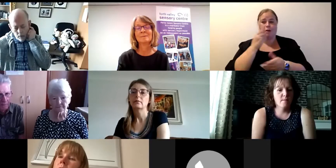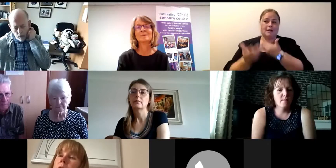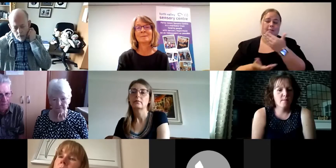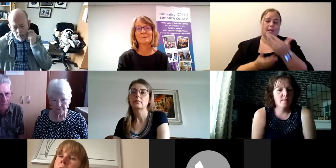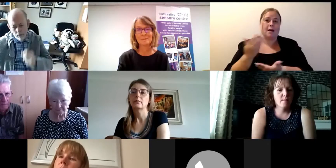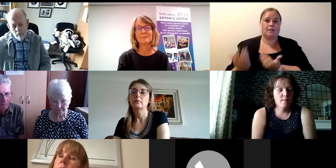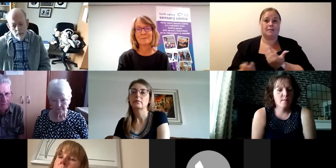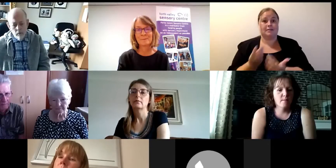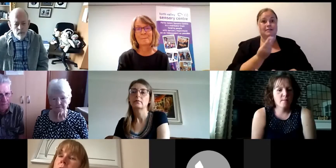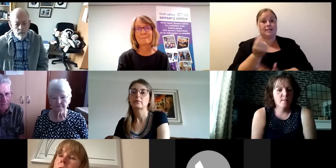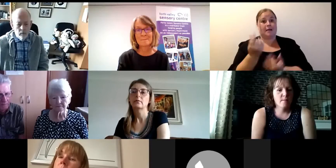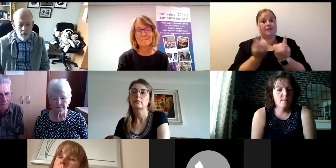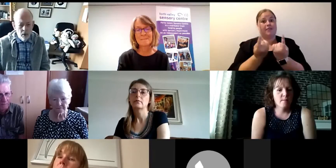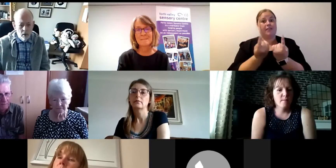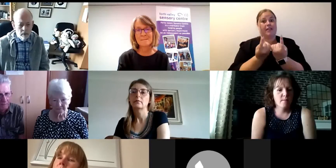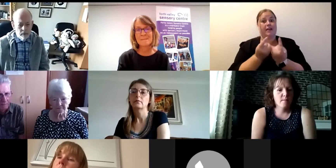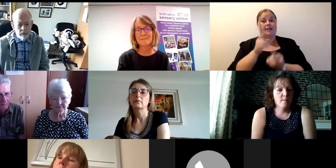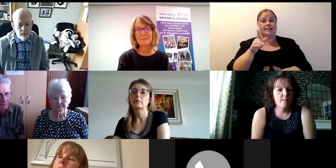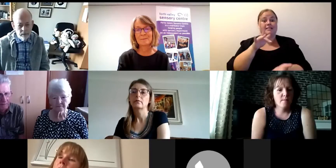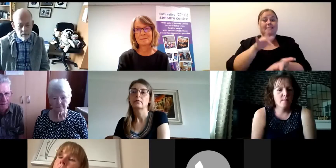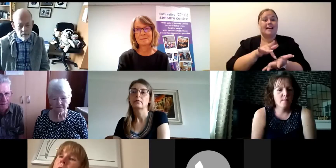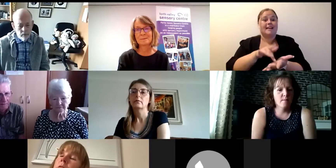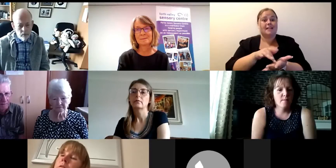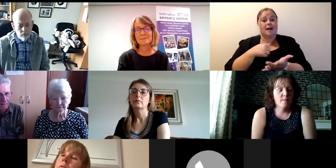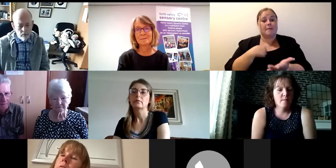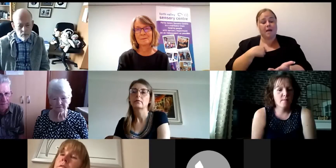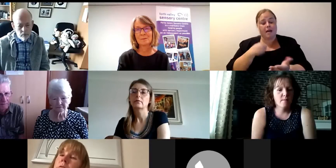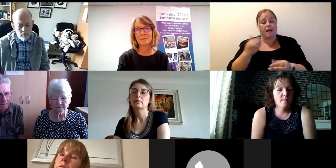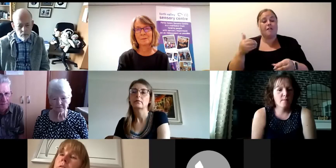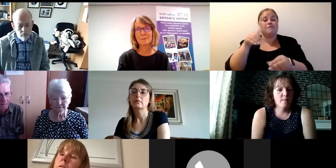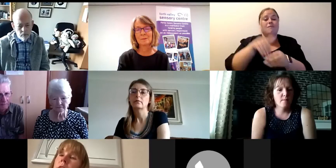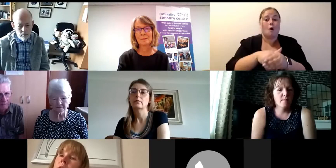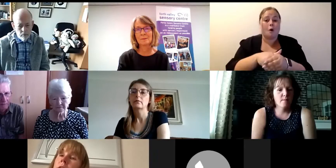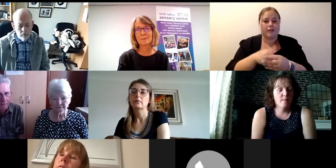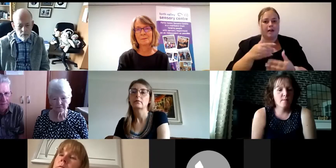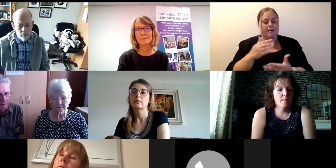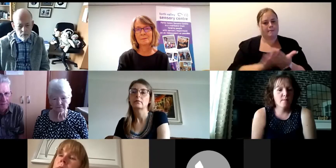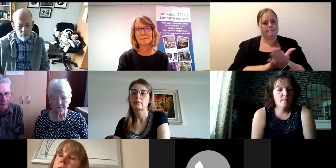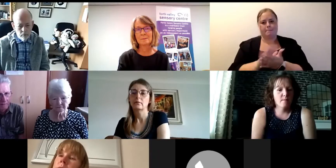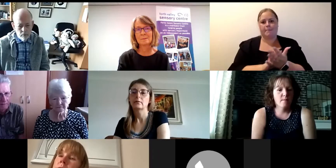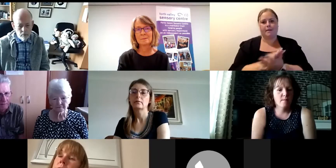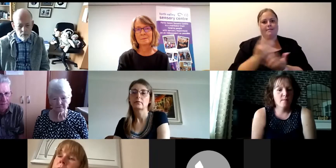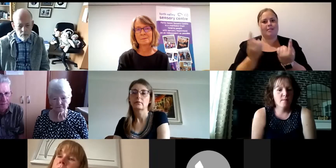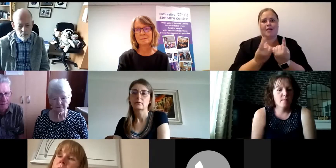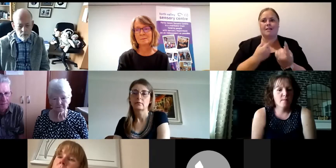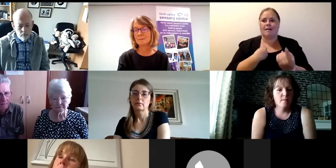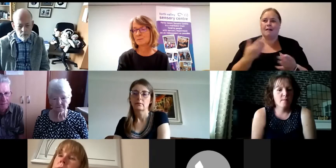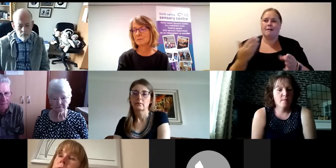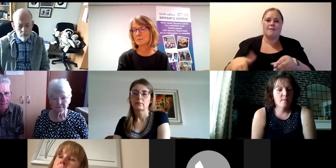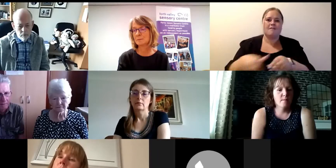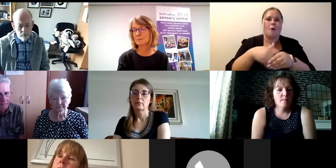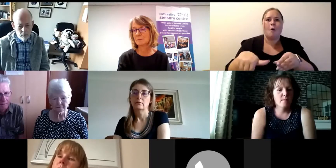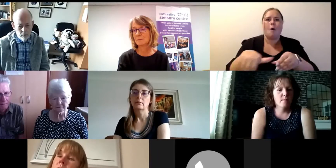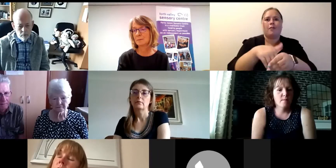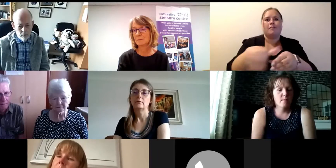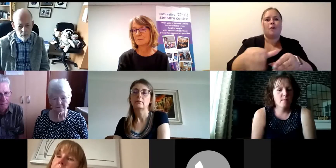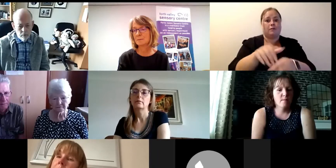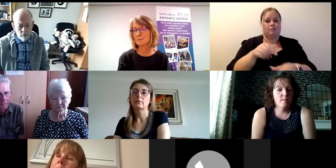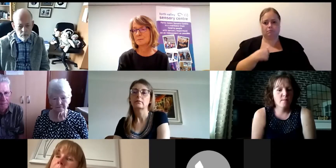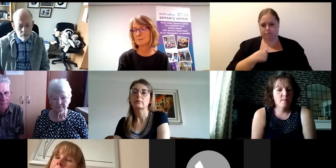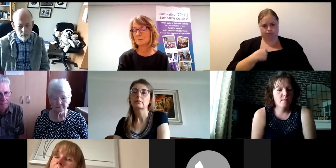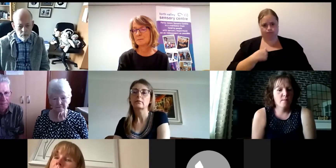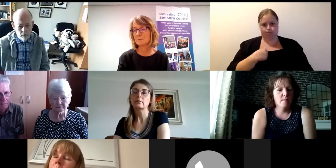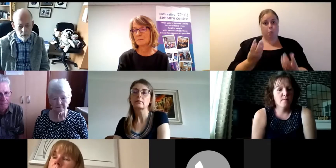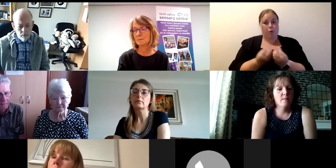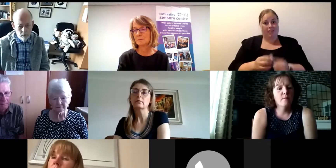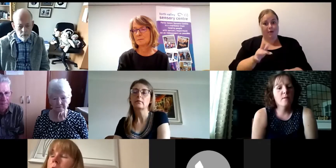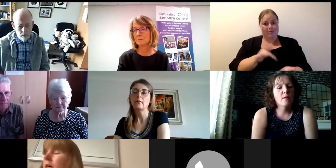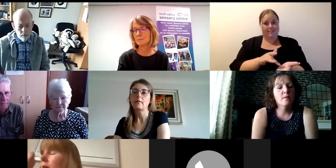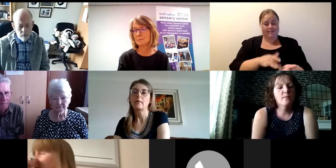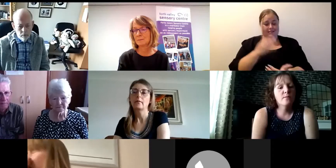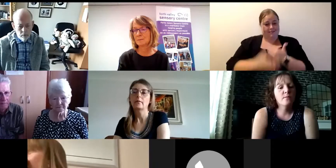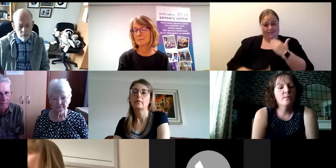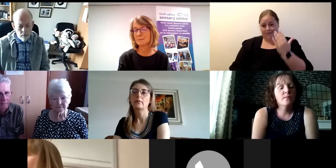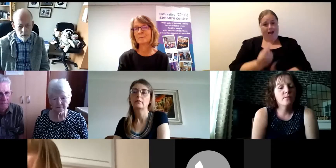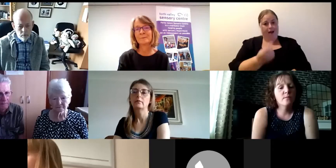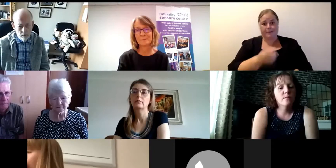usually tell adults about that side of it. Whereas with children, I would be more